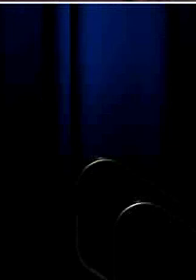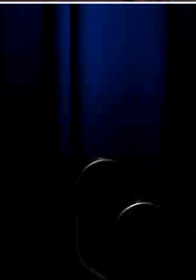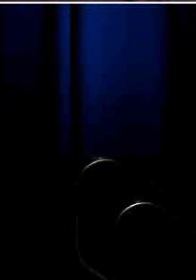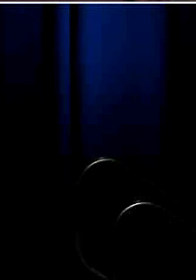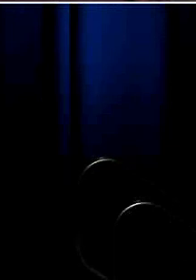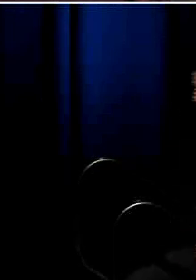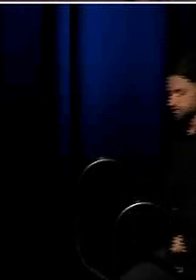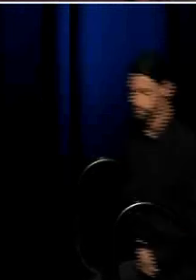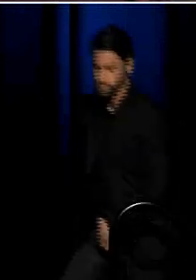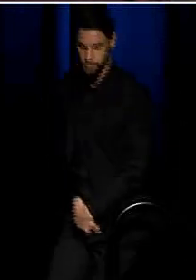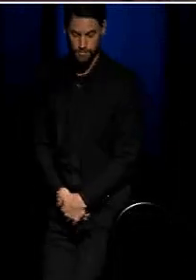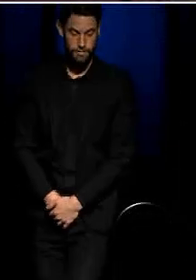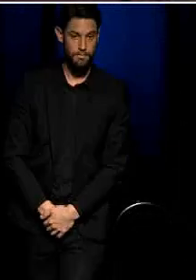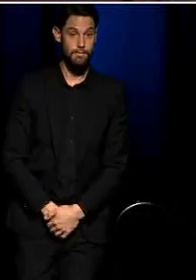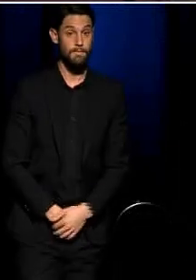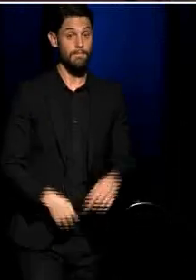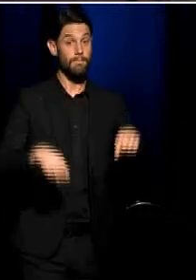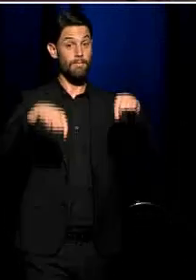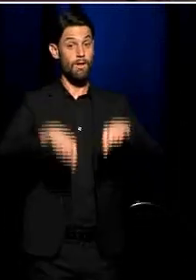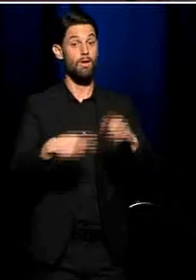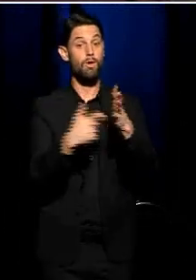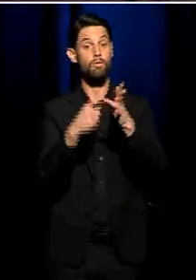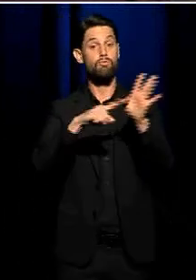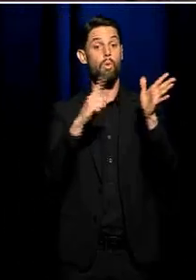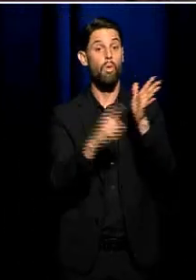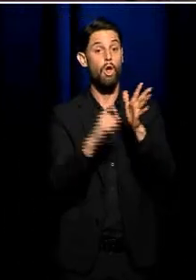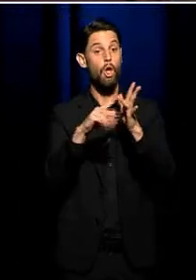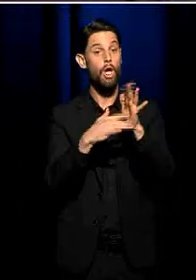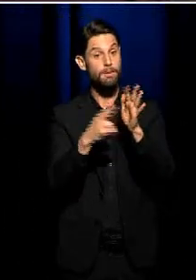The Royal Commission into Violence, Abuse, Neglect and Exploitation of People with